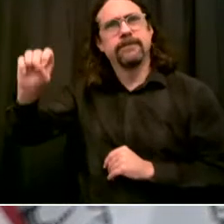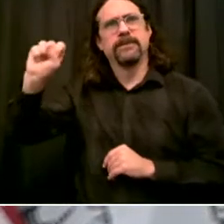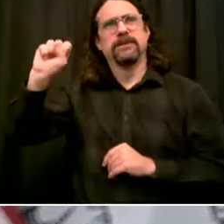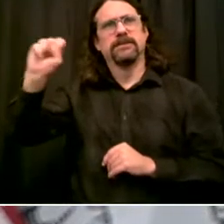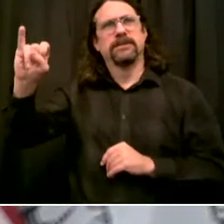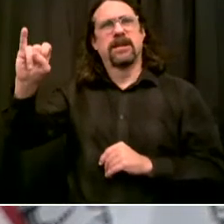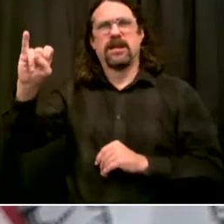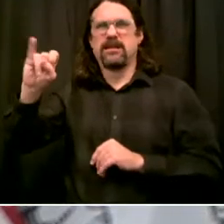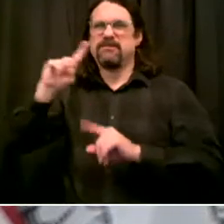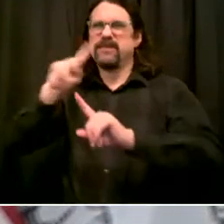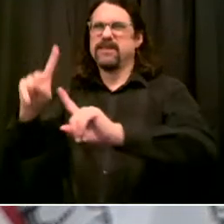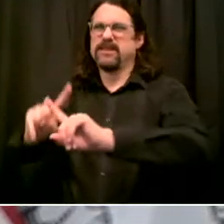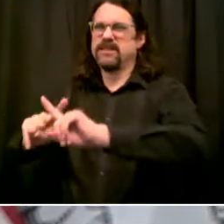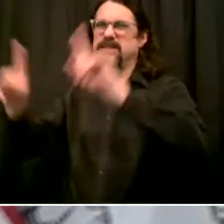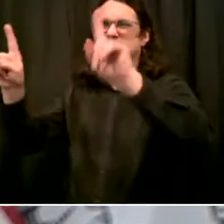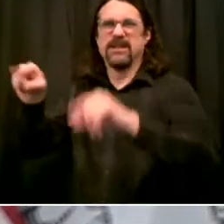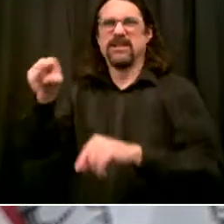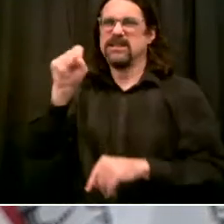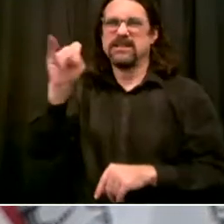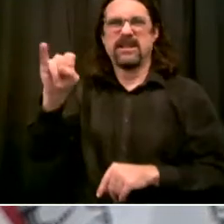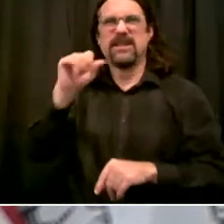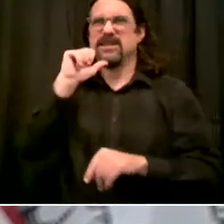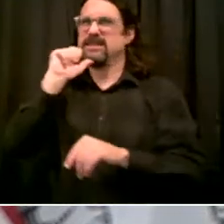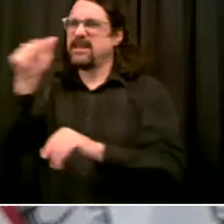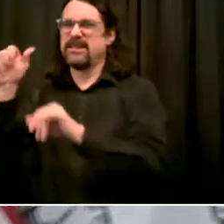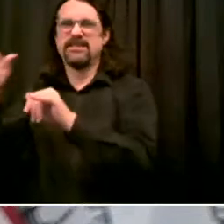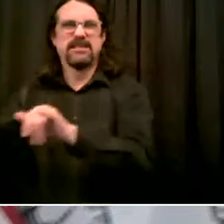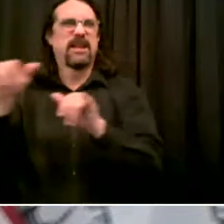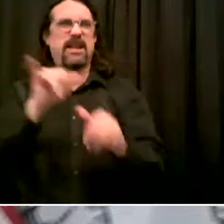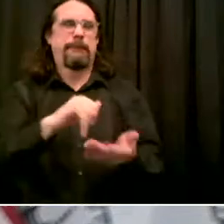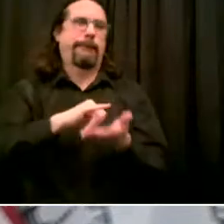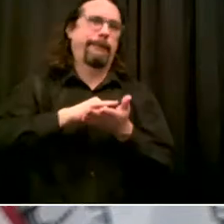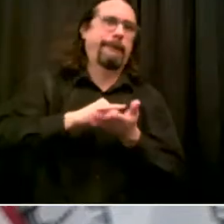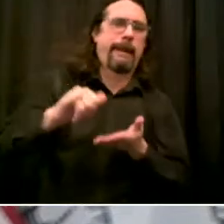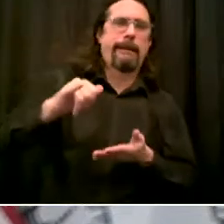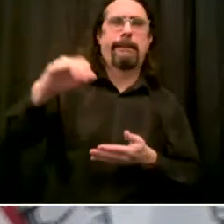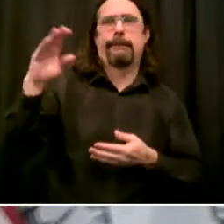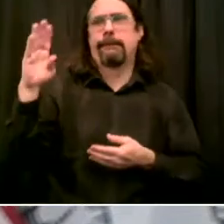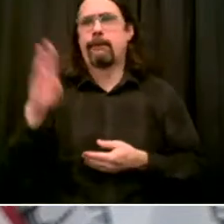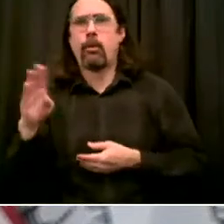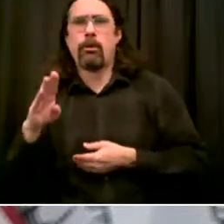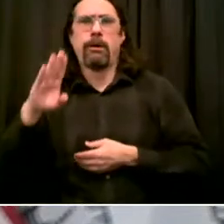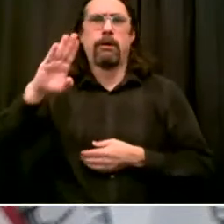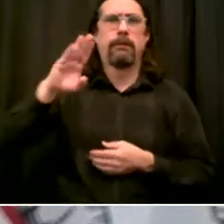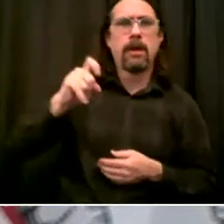PPRTA F OTHE CITY DOWN THE RES OF THE BOROUGHS. WHATAT UNIQUE CHALLENGES ARE PRESENTED WITH THE TEST AND TRACE PROCESS?